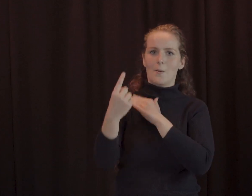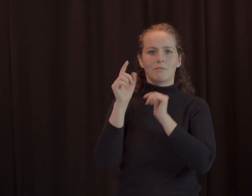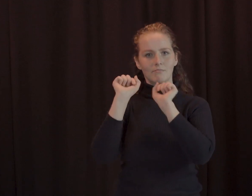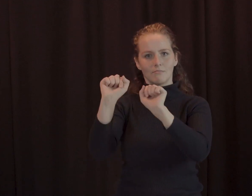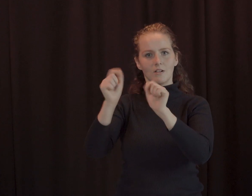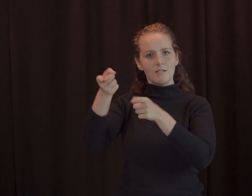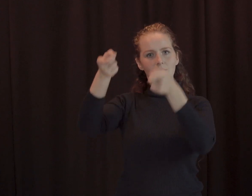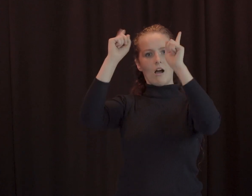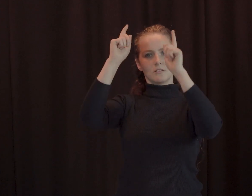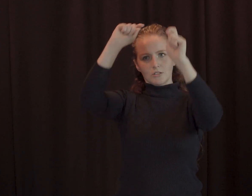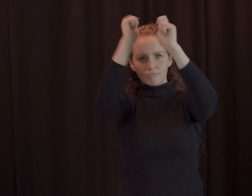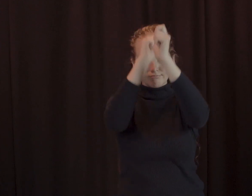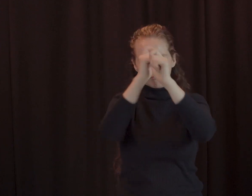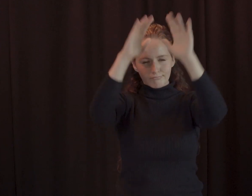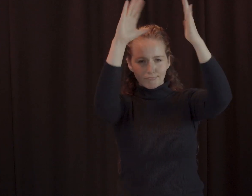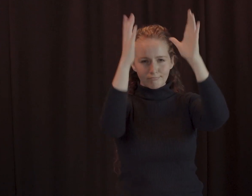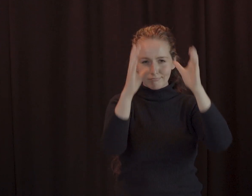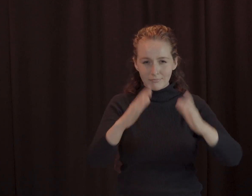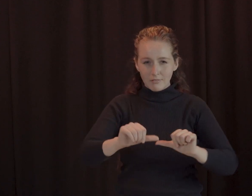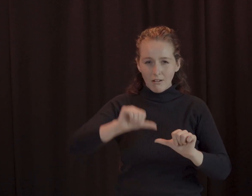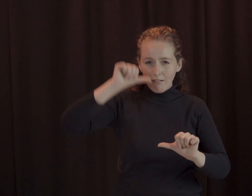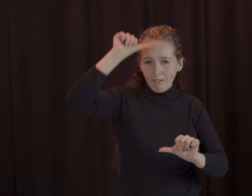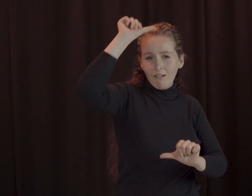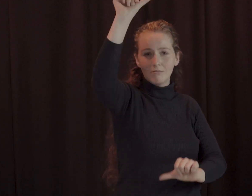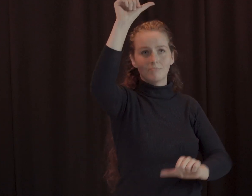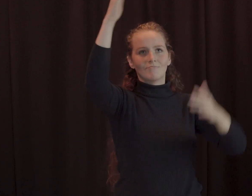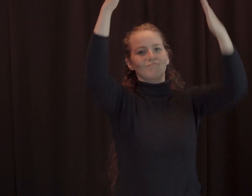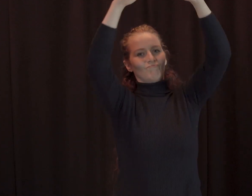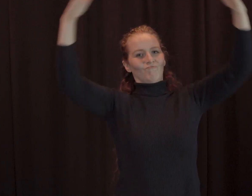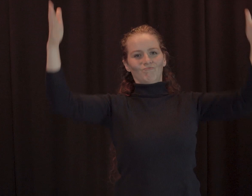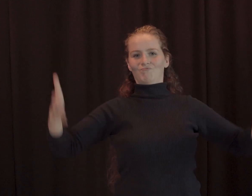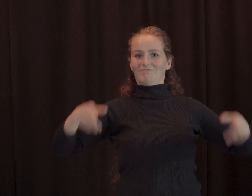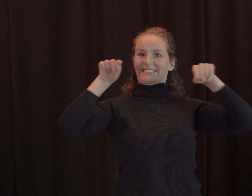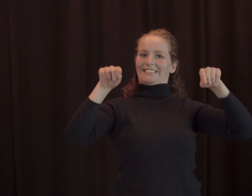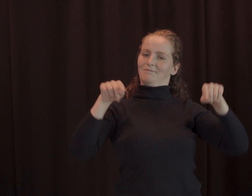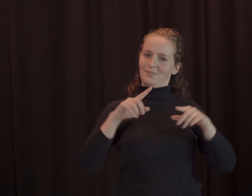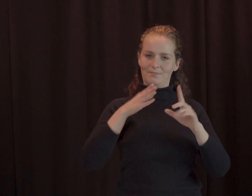but also home to the dedicated god and their statue.